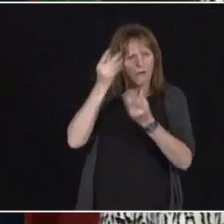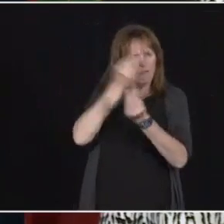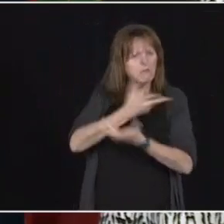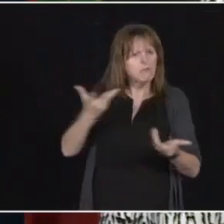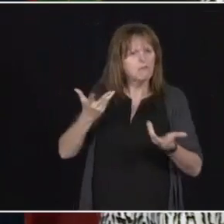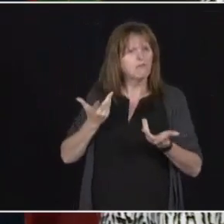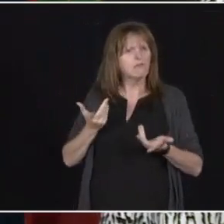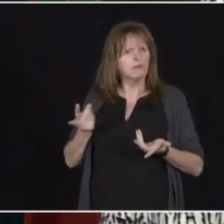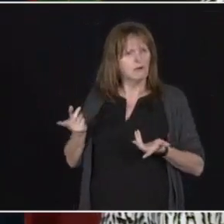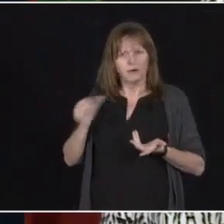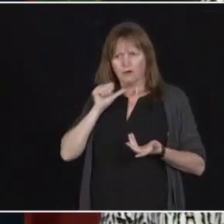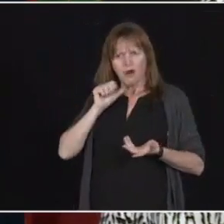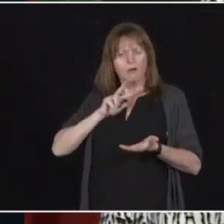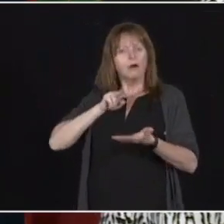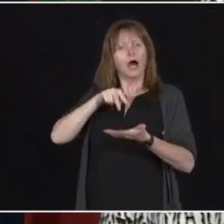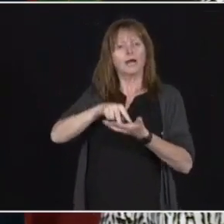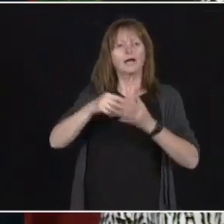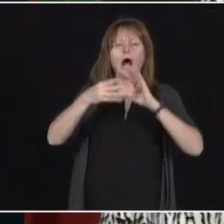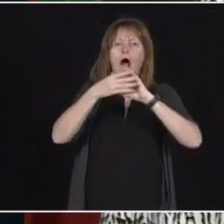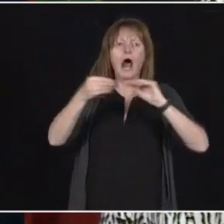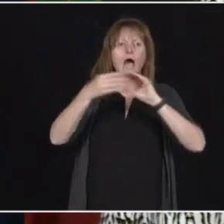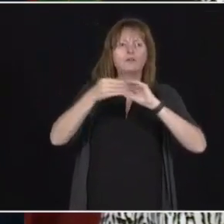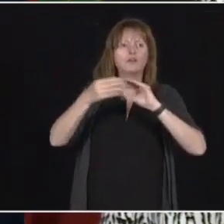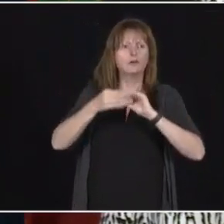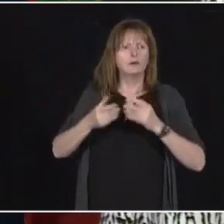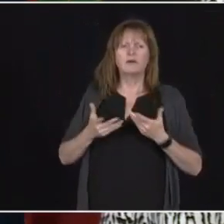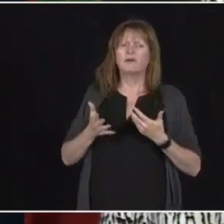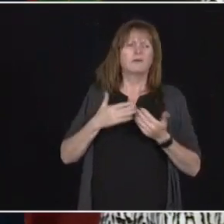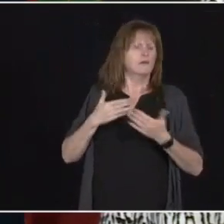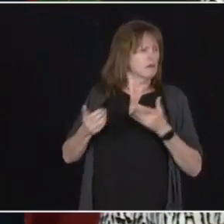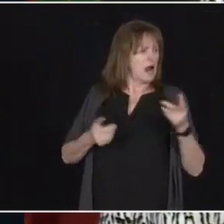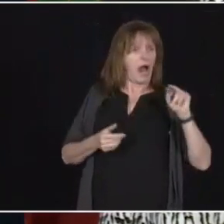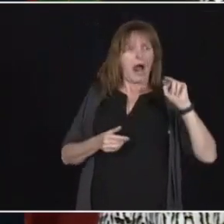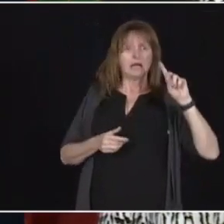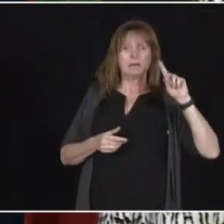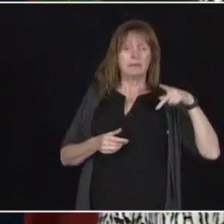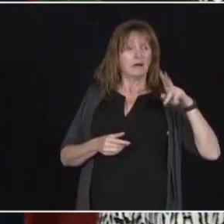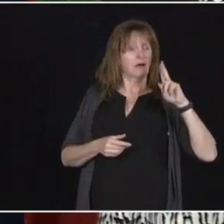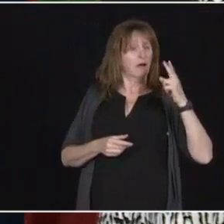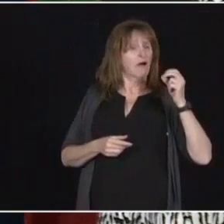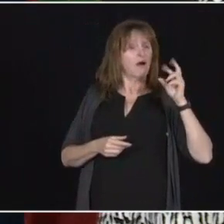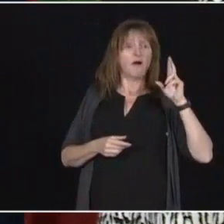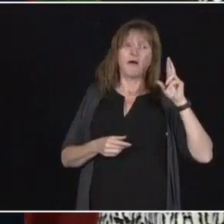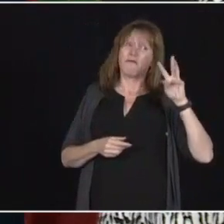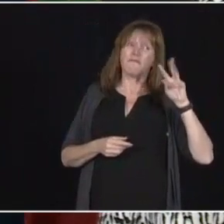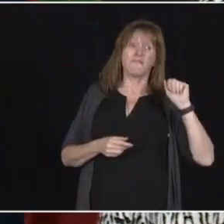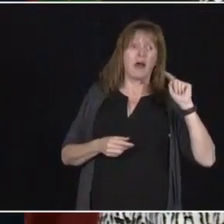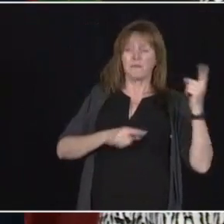are read, which are yellow, which are green, you did not even get out of your chair to answer the question.